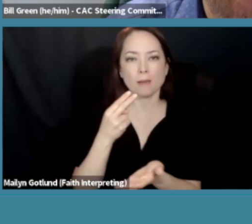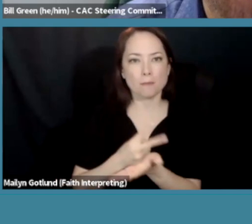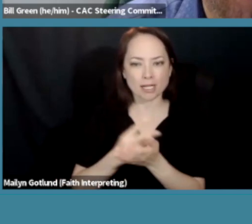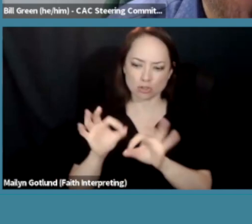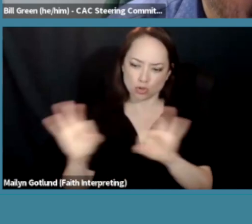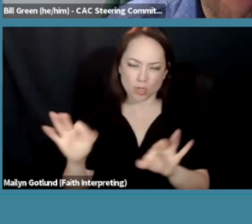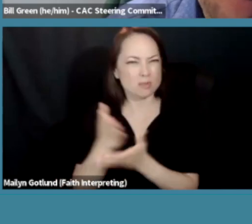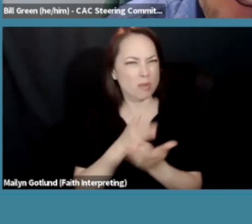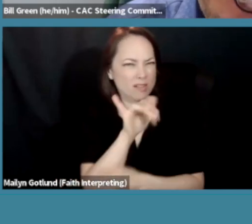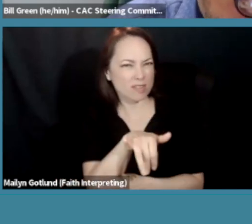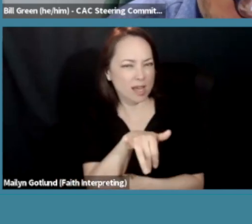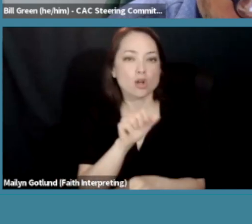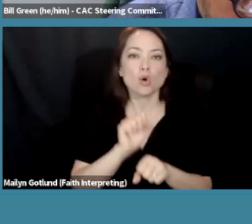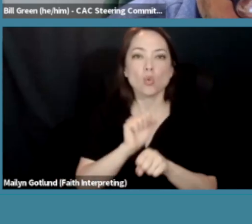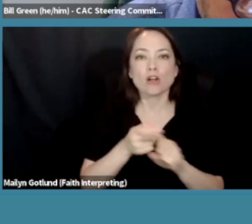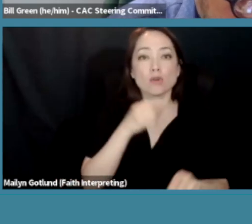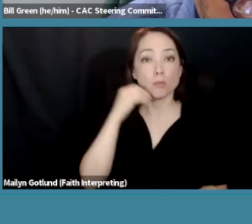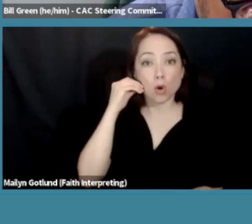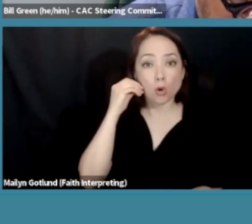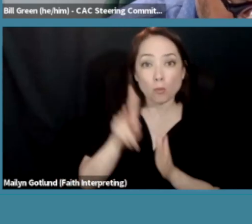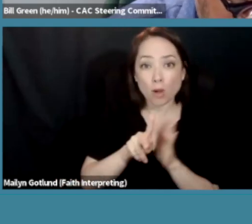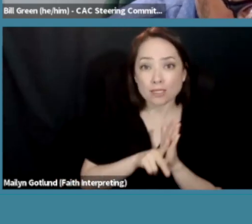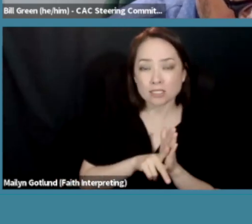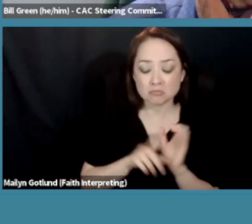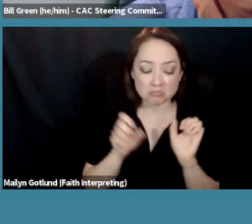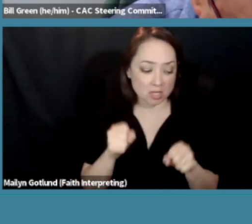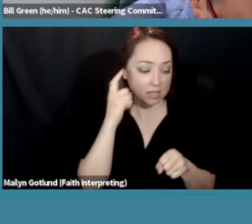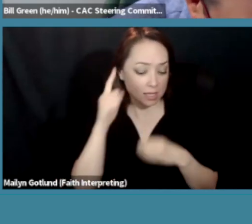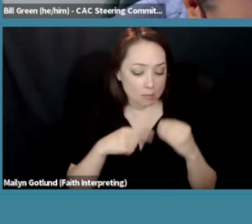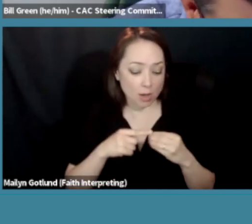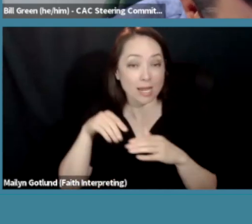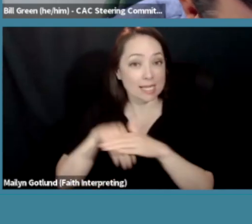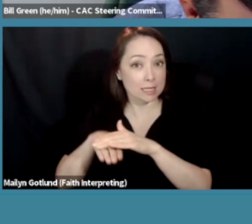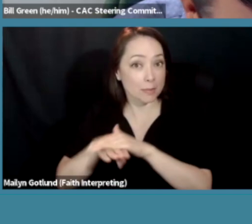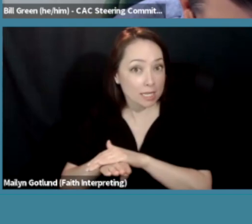A work from home policy can be a great way to think about accessibility in a job.